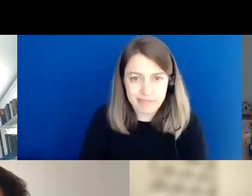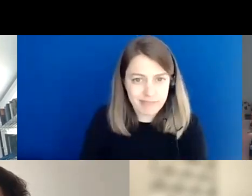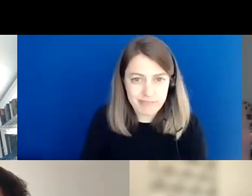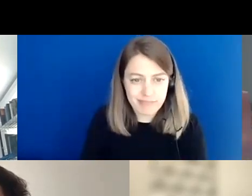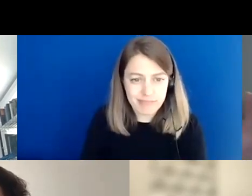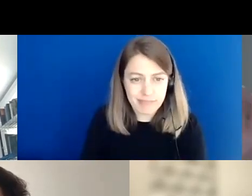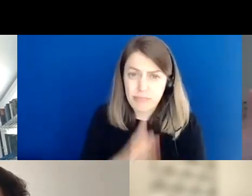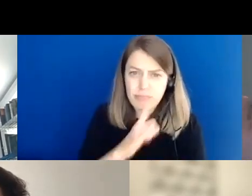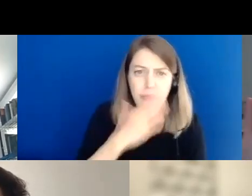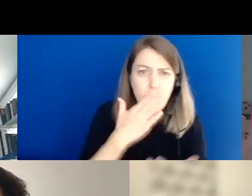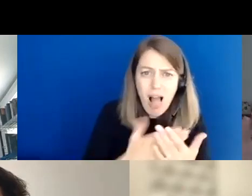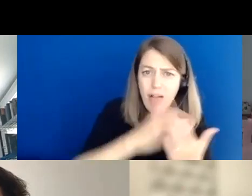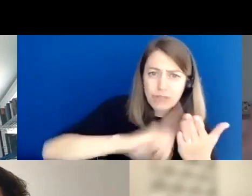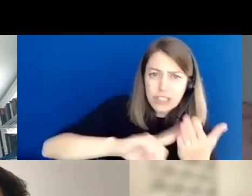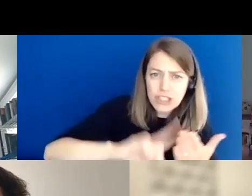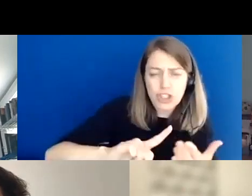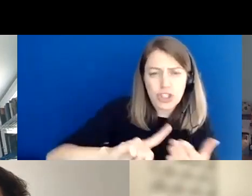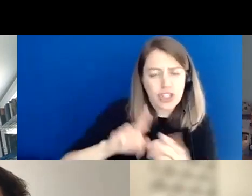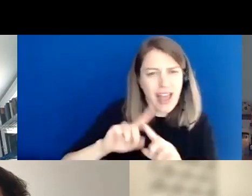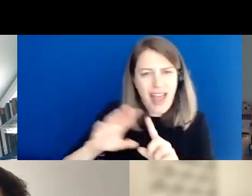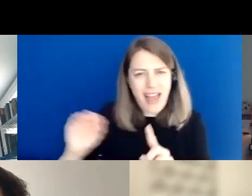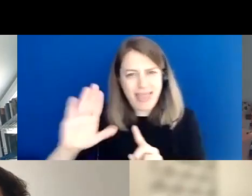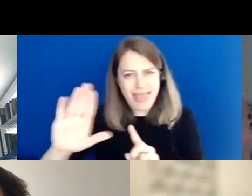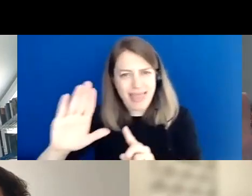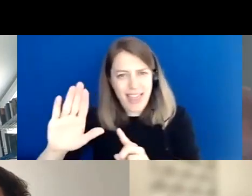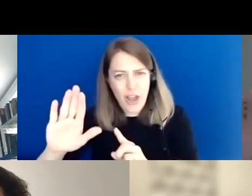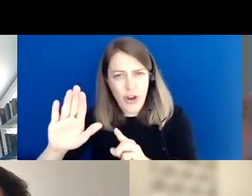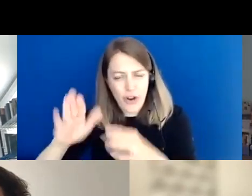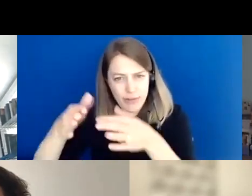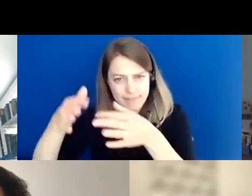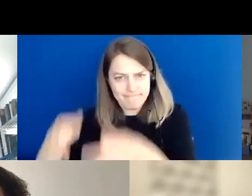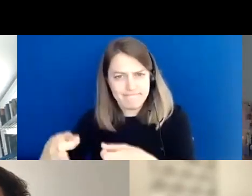There is this very legalistic issue about